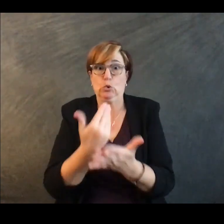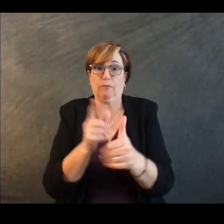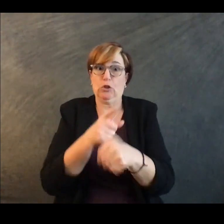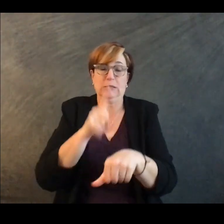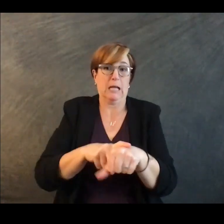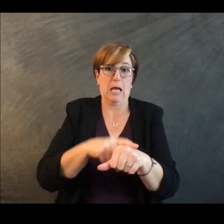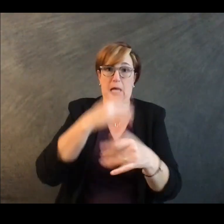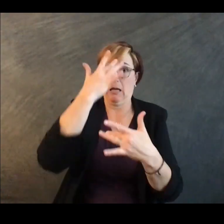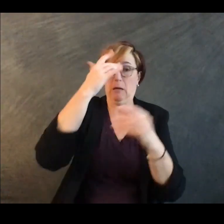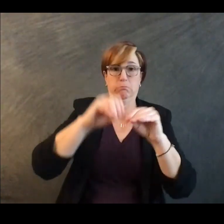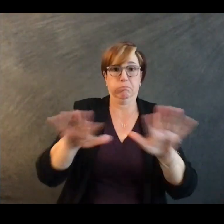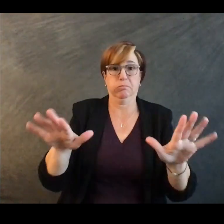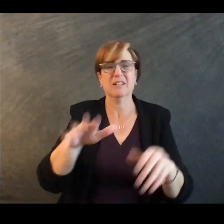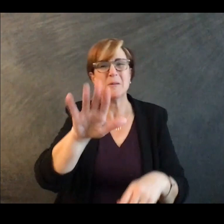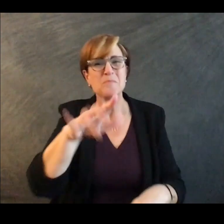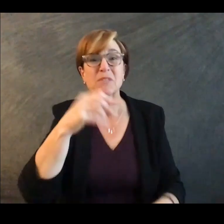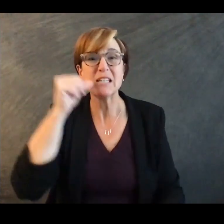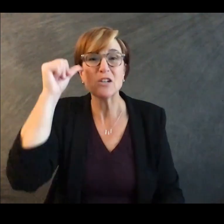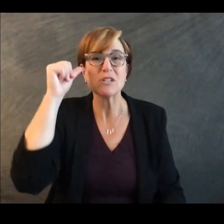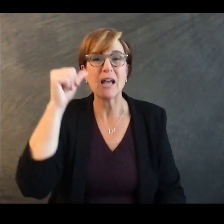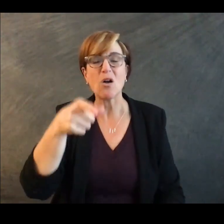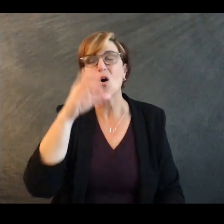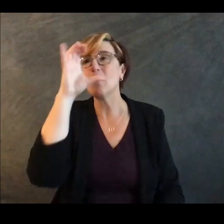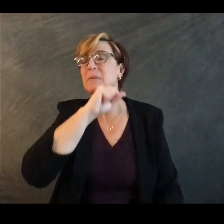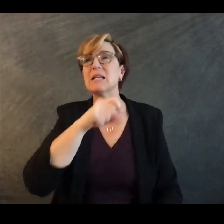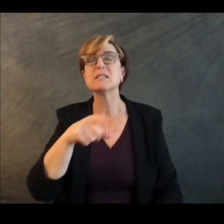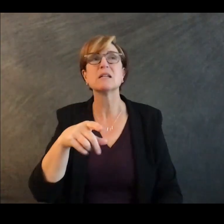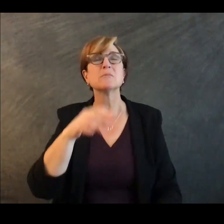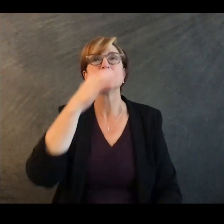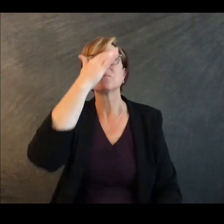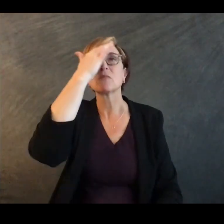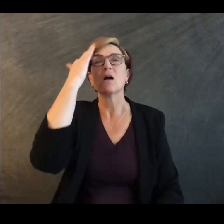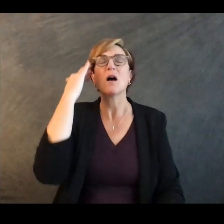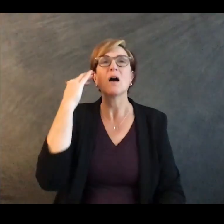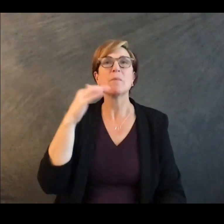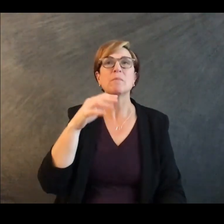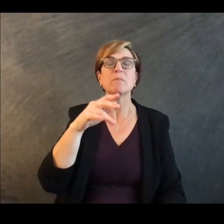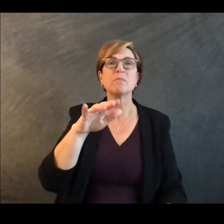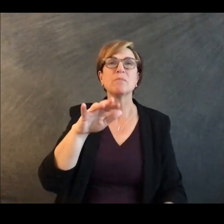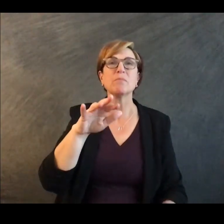had yesterday with these great companies that come up with cures to